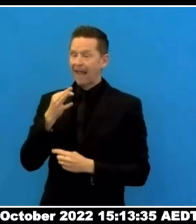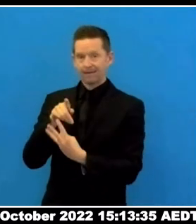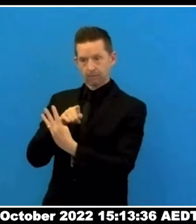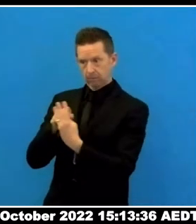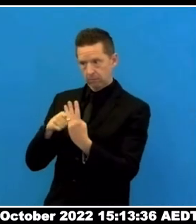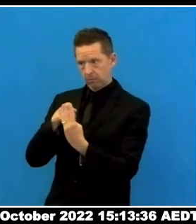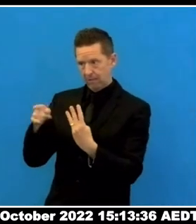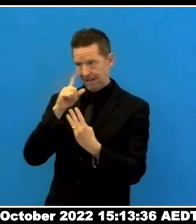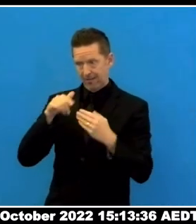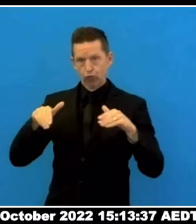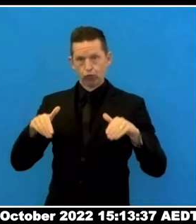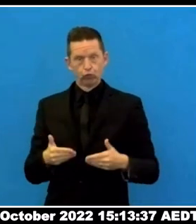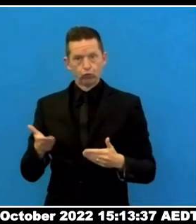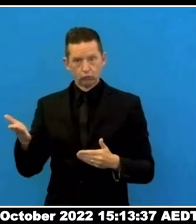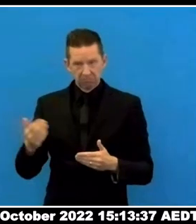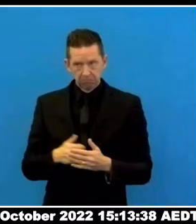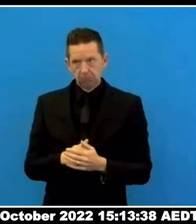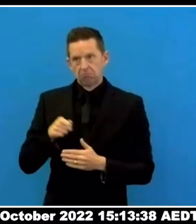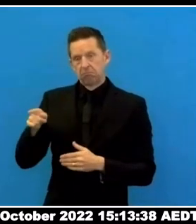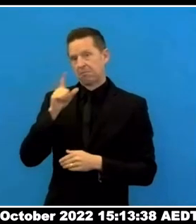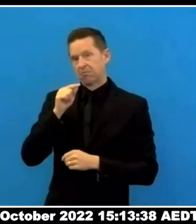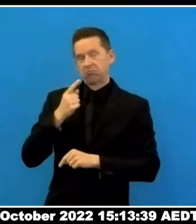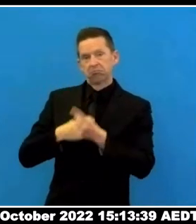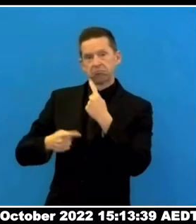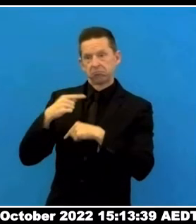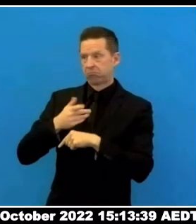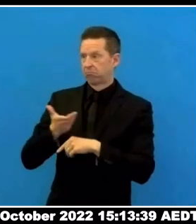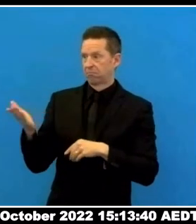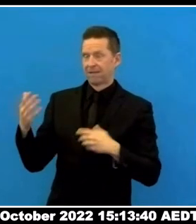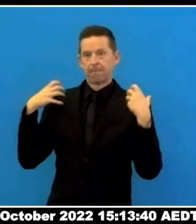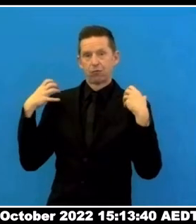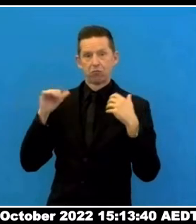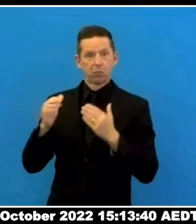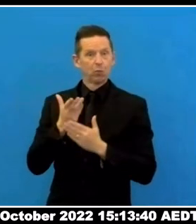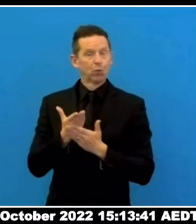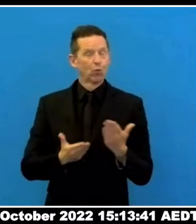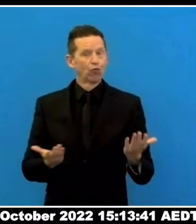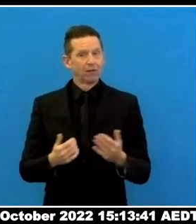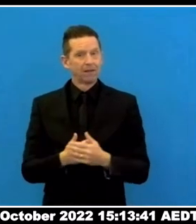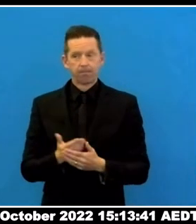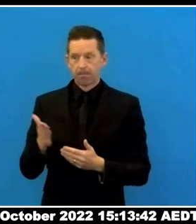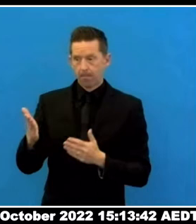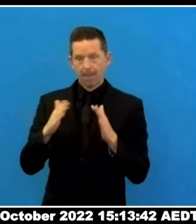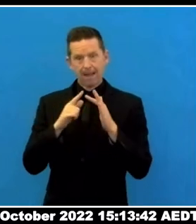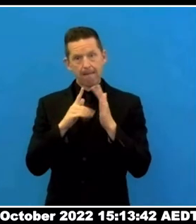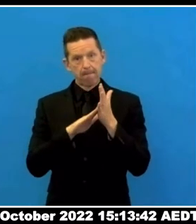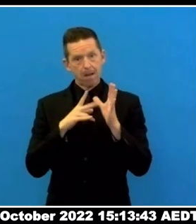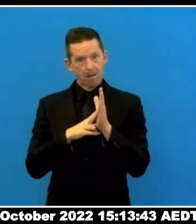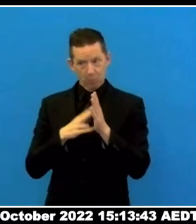in the way they would like to and to tell the Commissioners about their story. So, Eman, are you happy to go first?